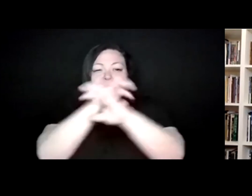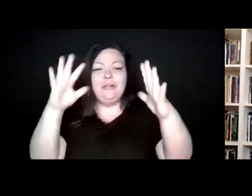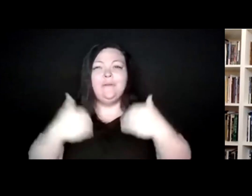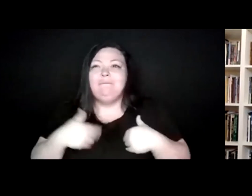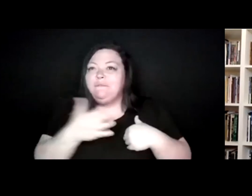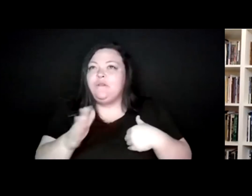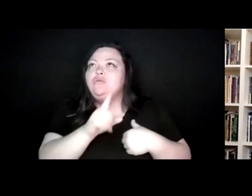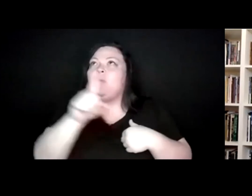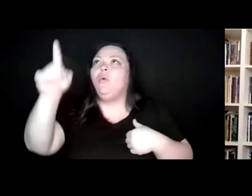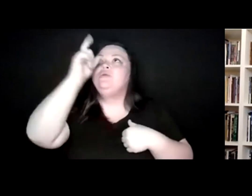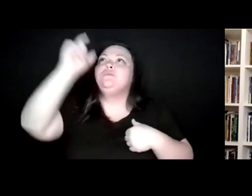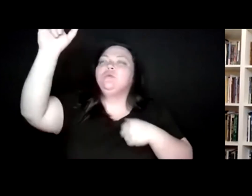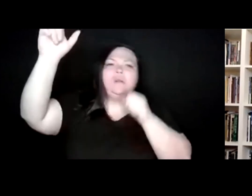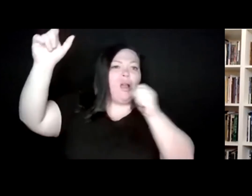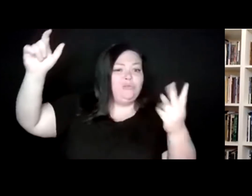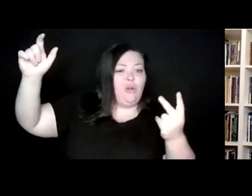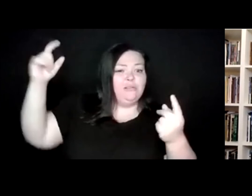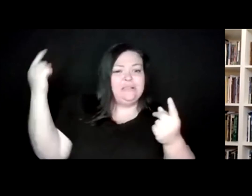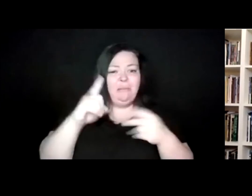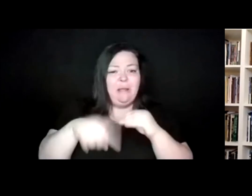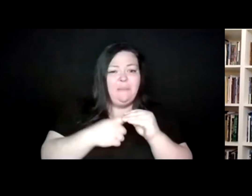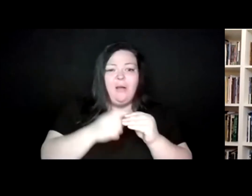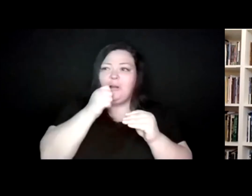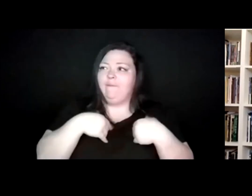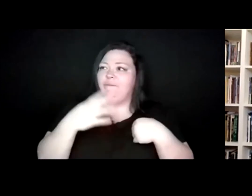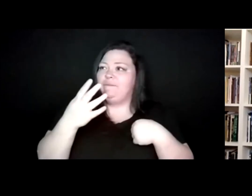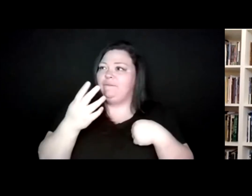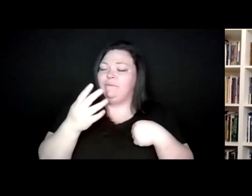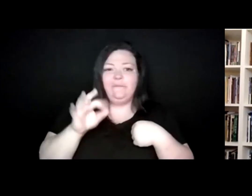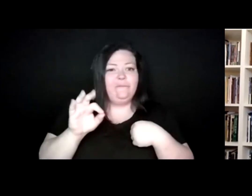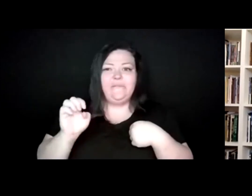instead of dogs–// something about having / no feet to float / up off of the ground? //